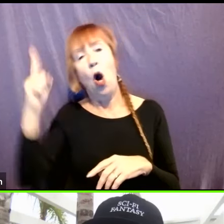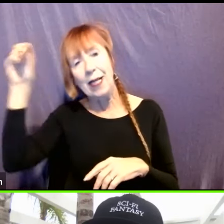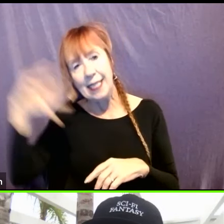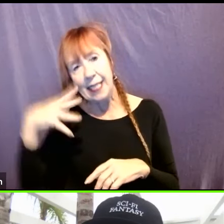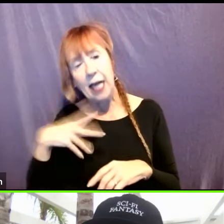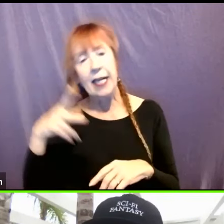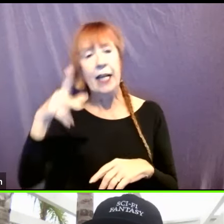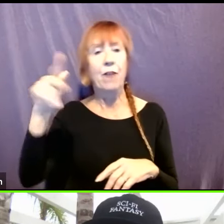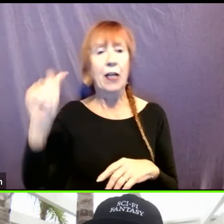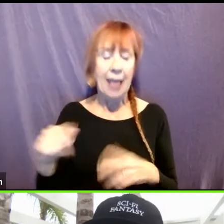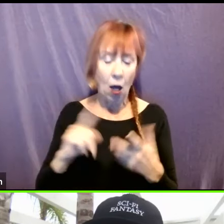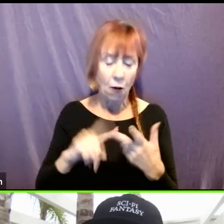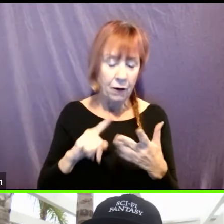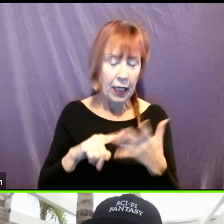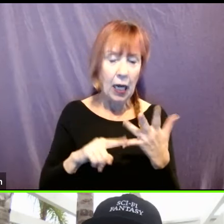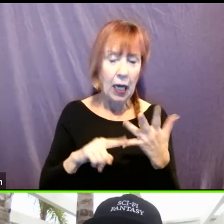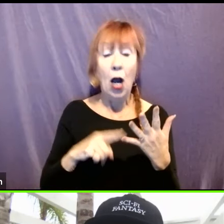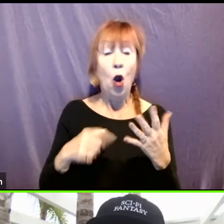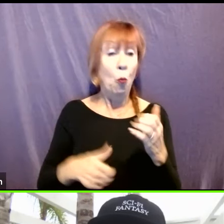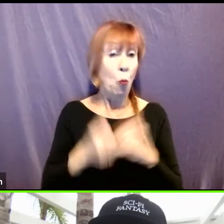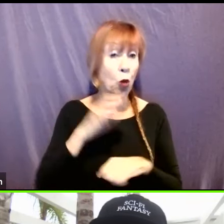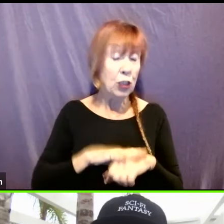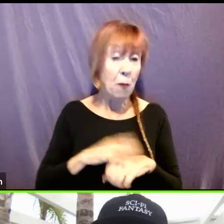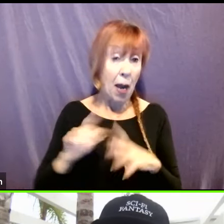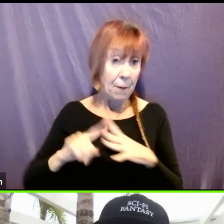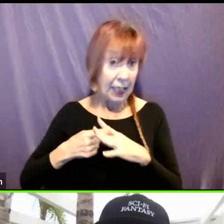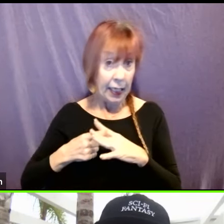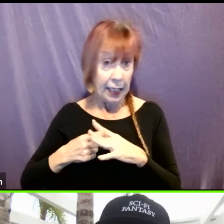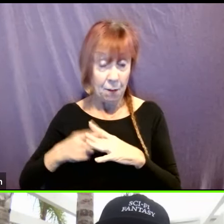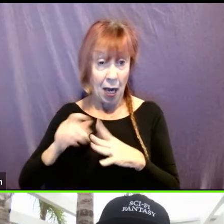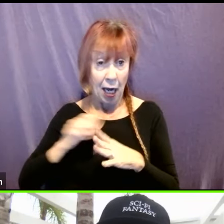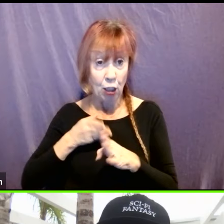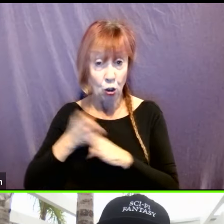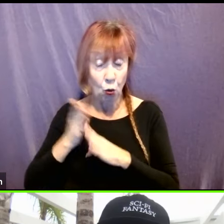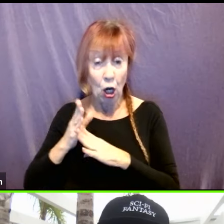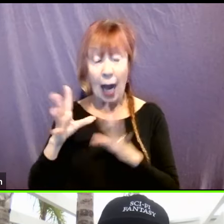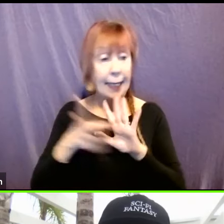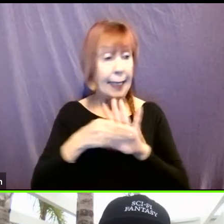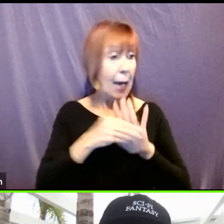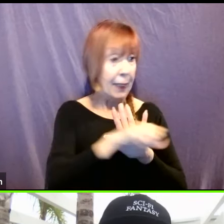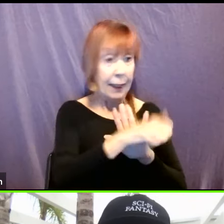I spent most of my early career mimicking others, both as a writer and human,